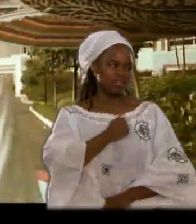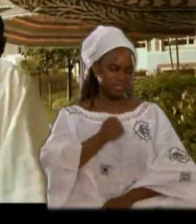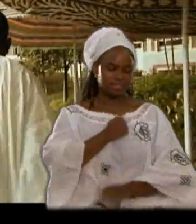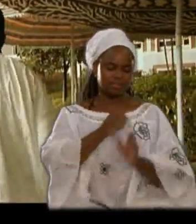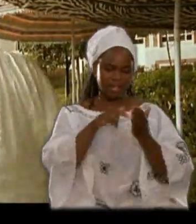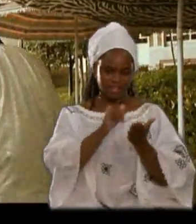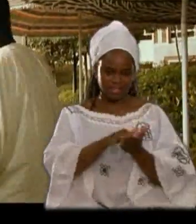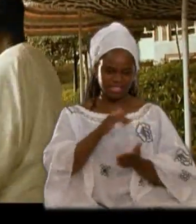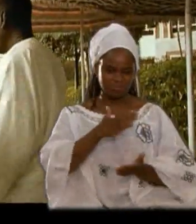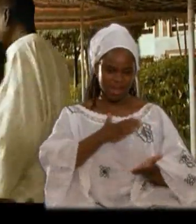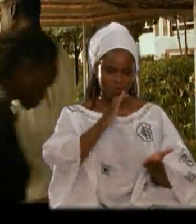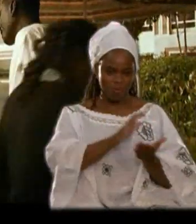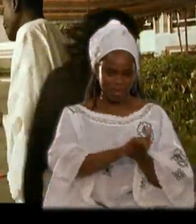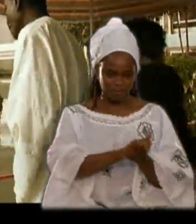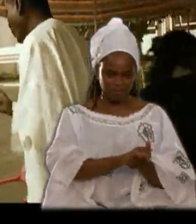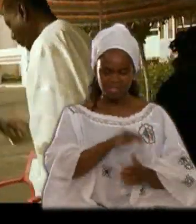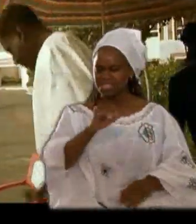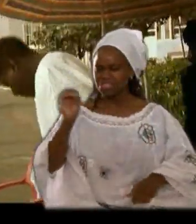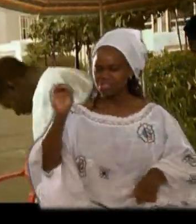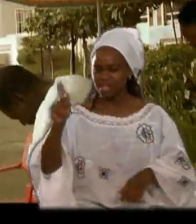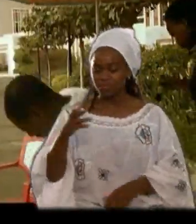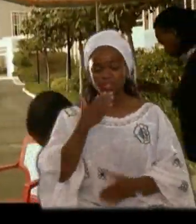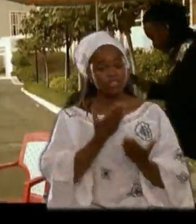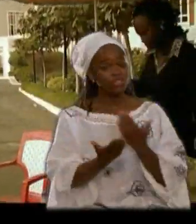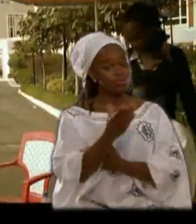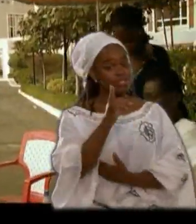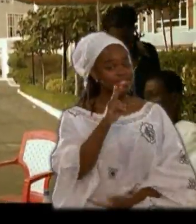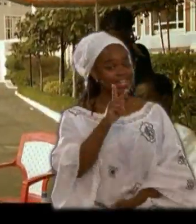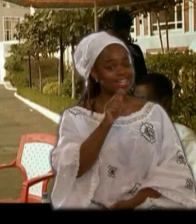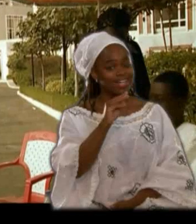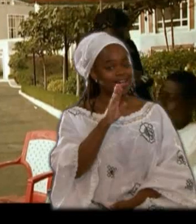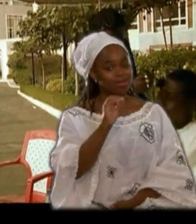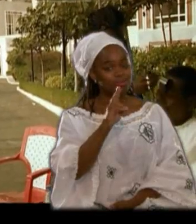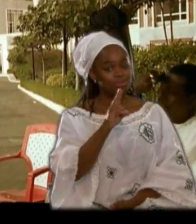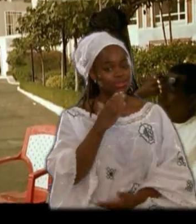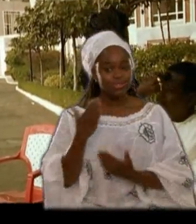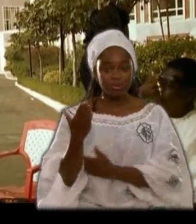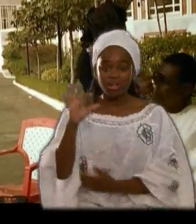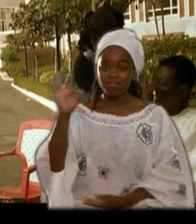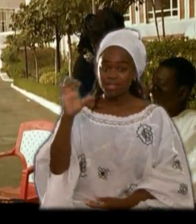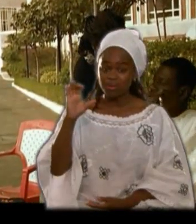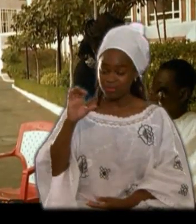Sorry about that. It was my wife. That's OK. Good morning, Dr. Kambou. Morning. Fatoumata Kamara, Africa Television. You feel OK? Fine!